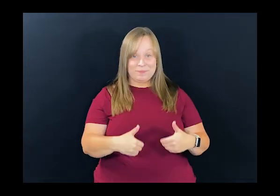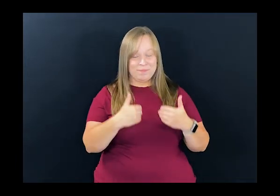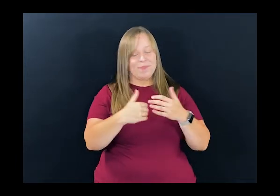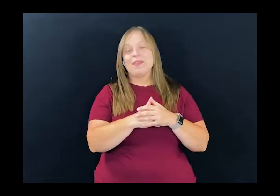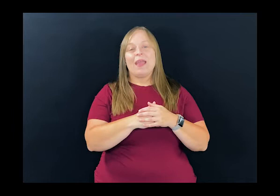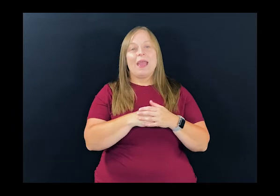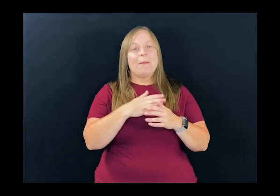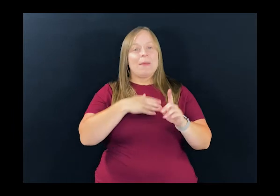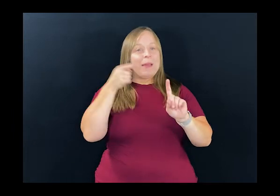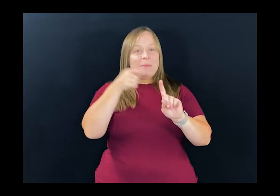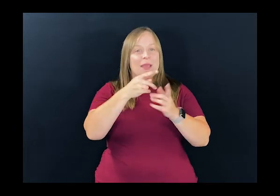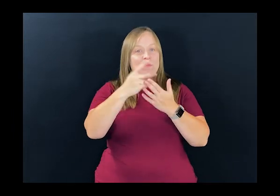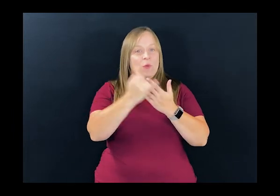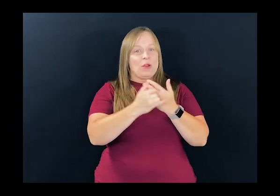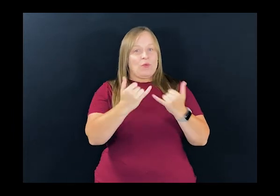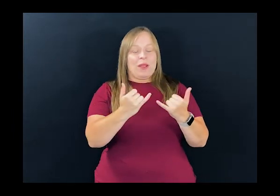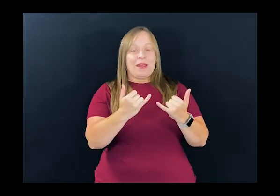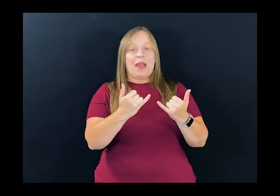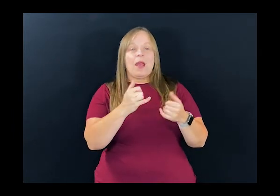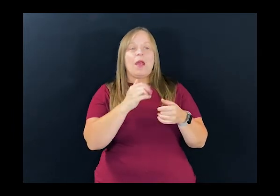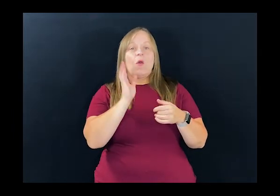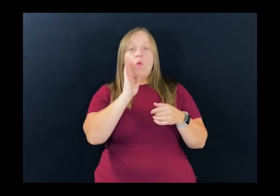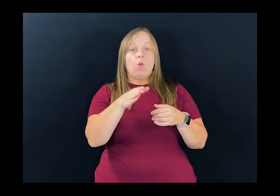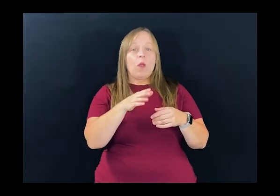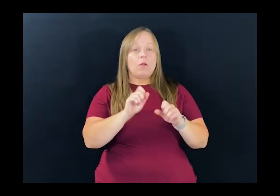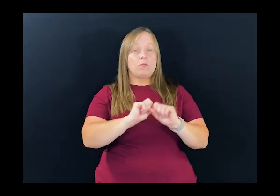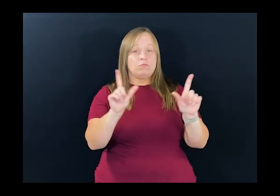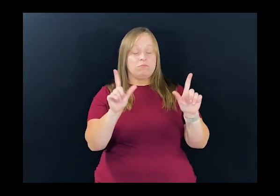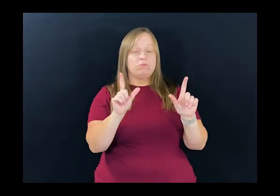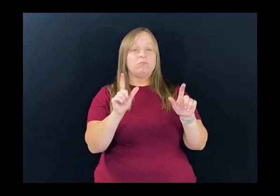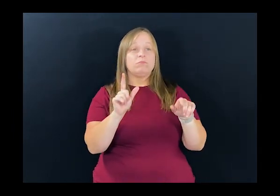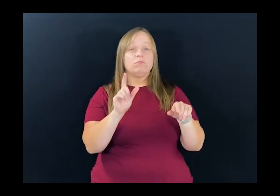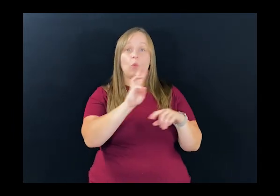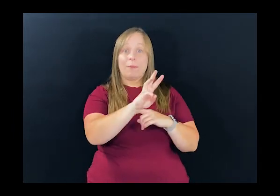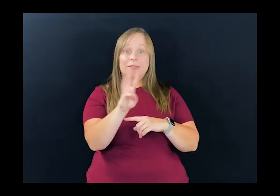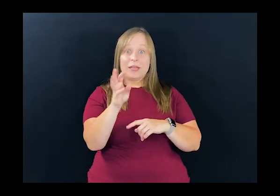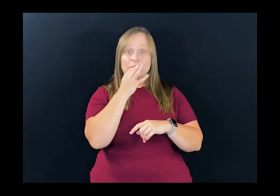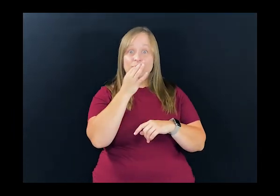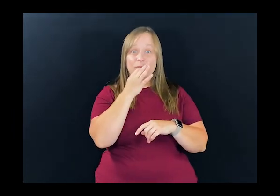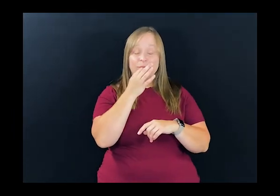My main project right now, we're going to be launching a website